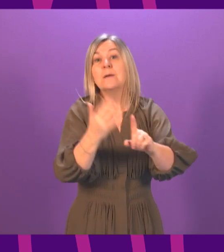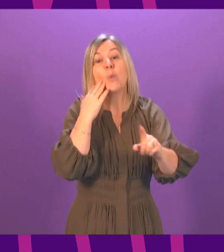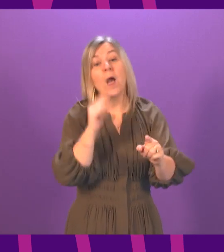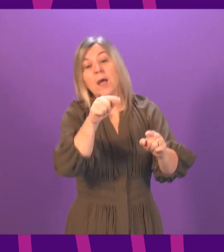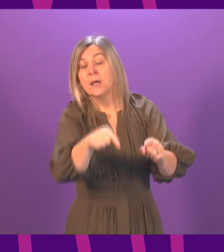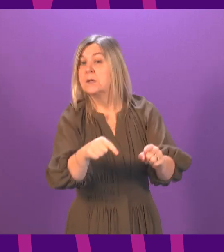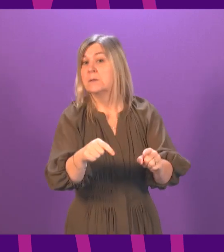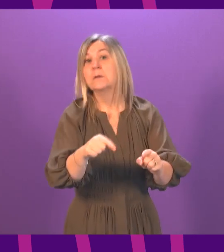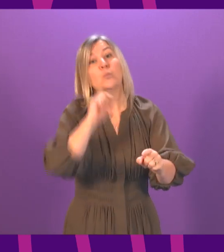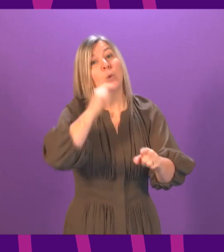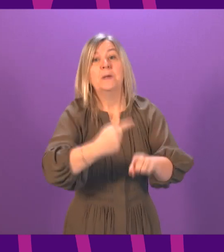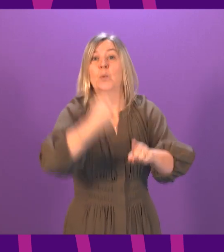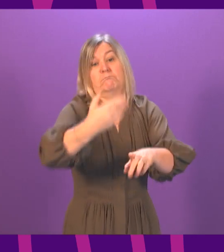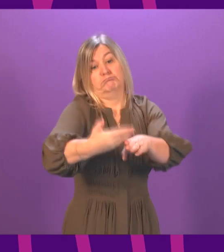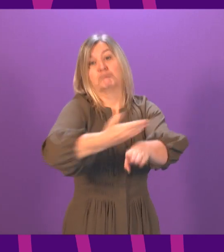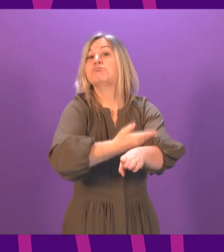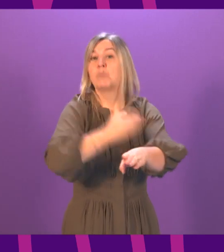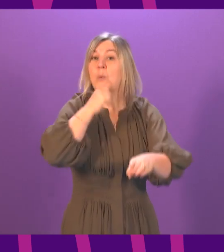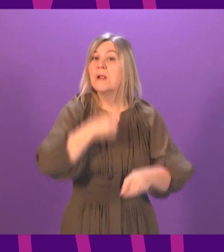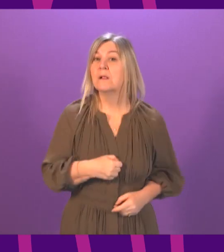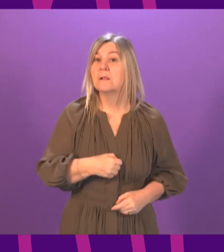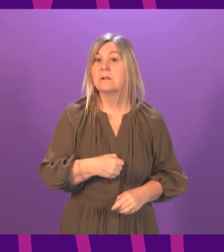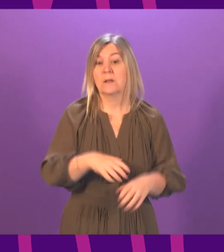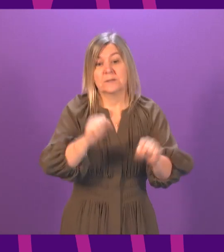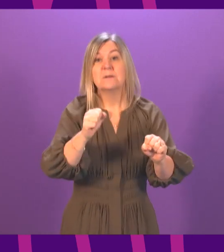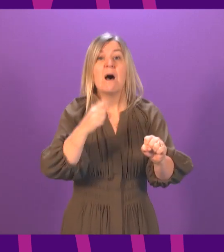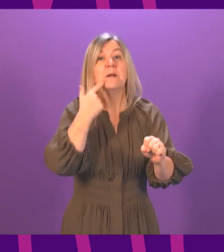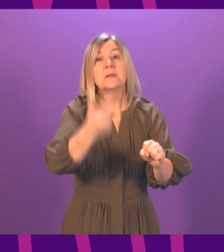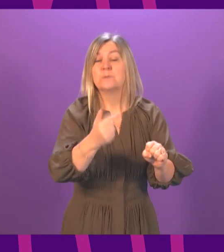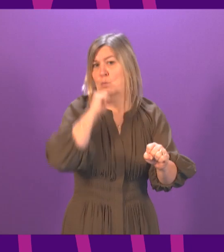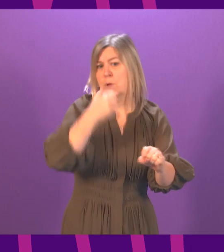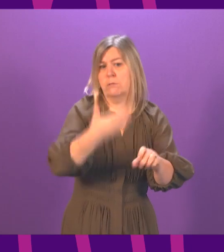vast majority of those vaccinations being done by the start rather than the end of the week.